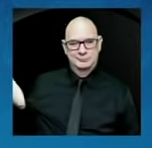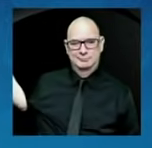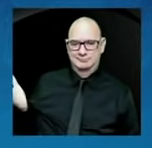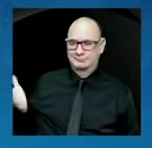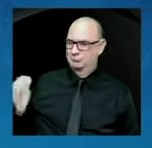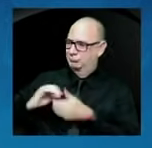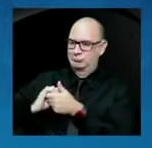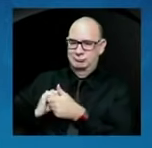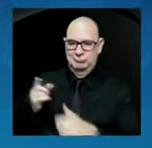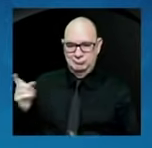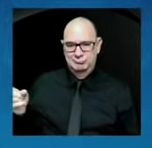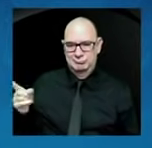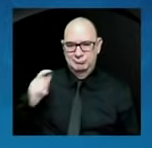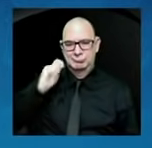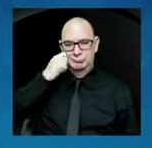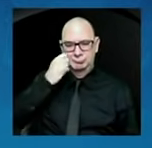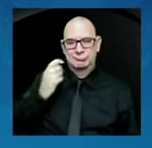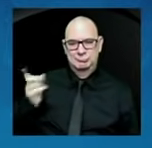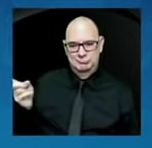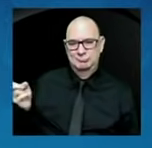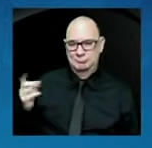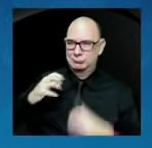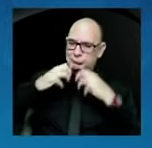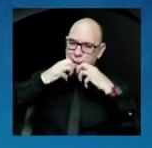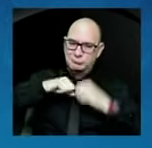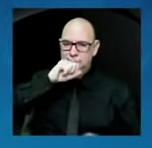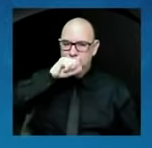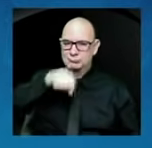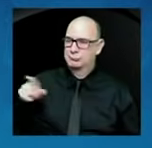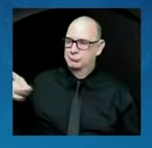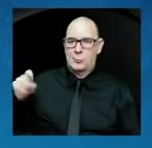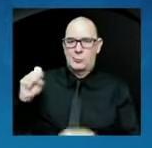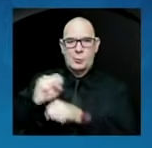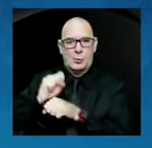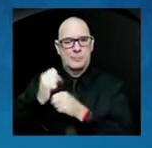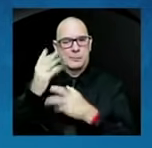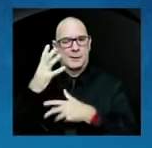STAGE WITH Y.